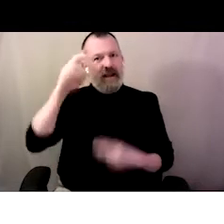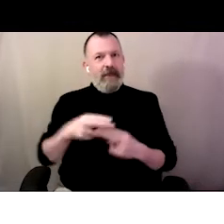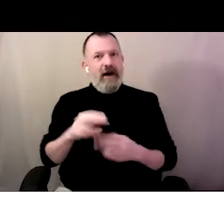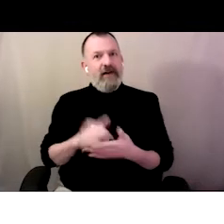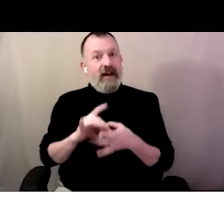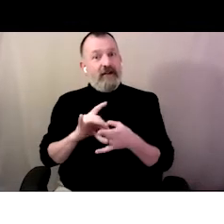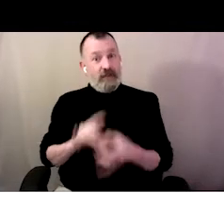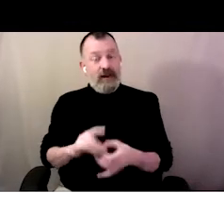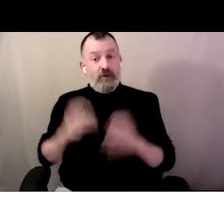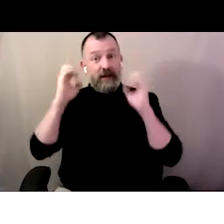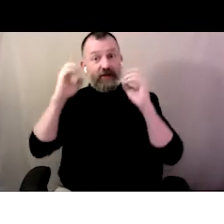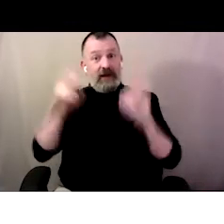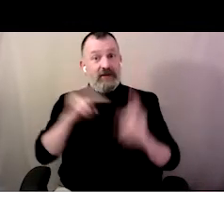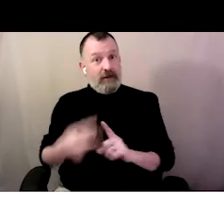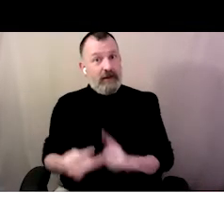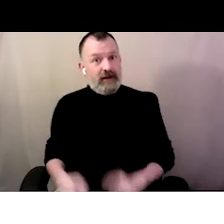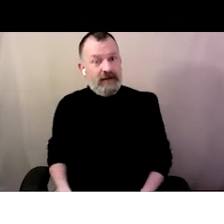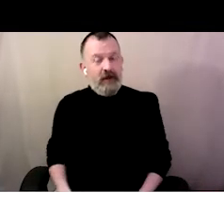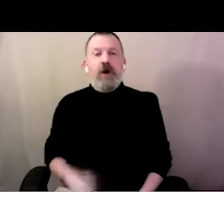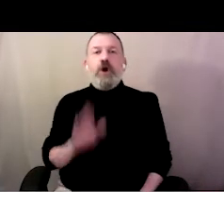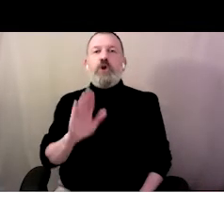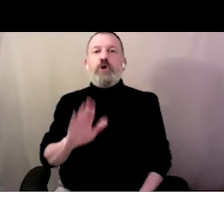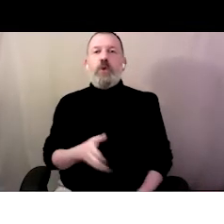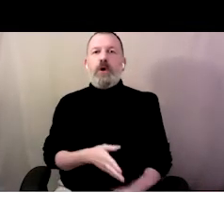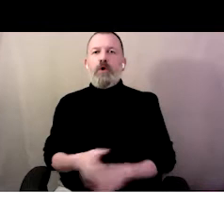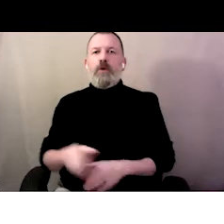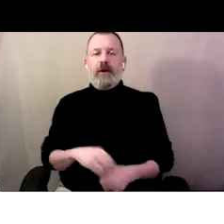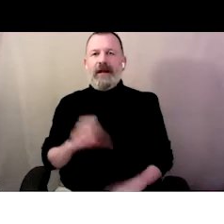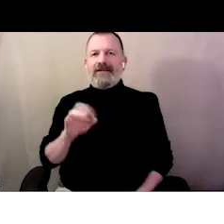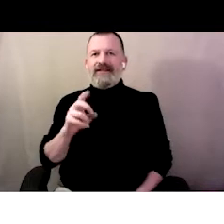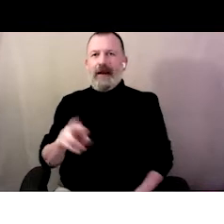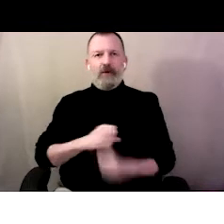CalebBarlow: Your career in cyber security isn't just about the technical side of this